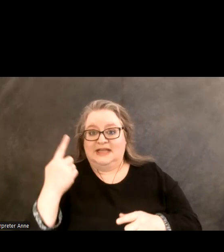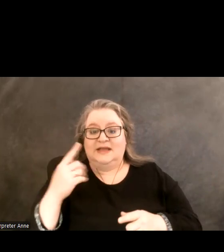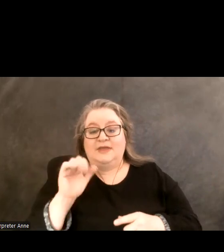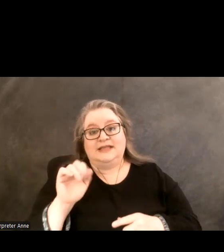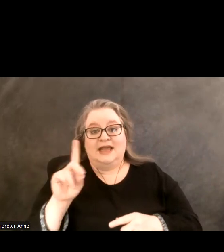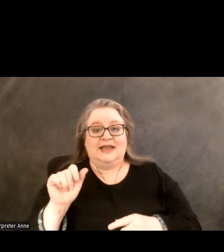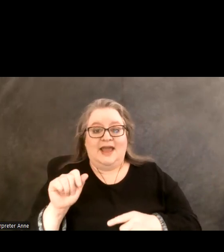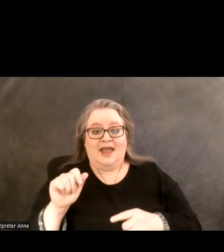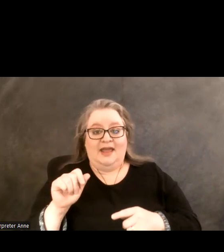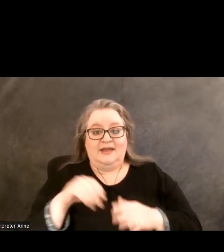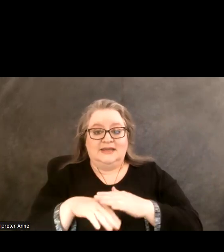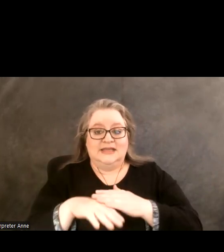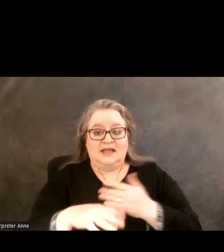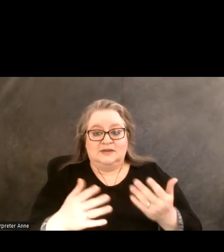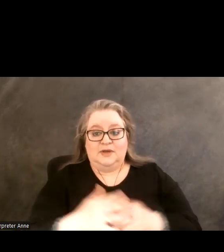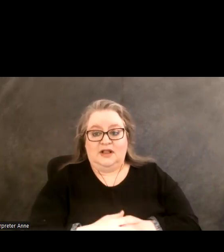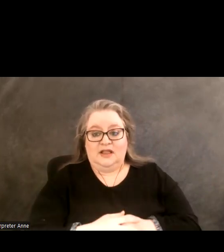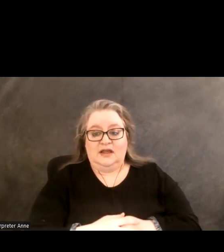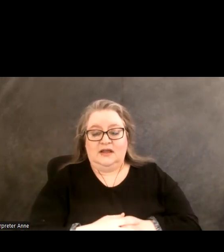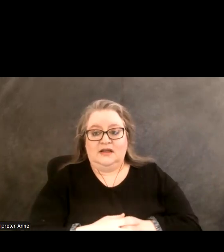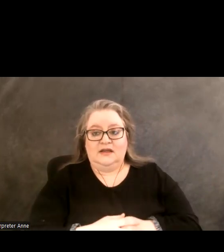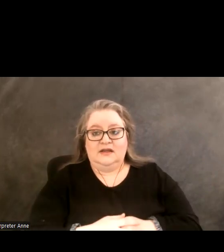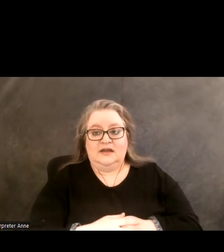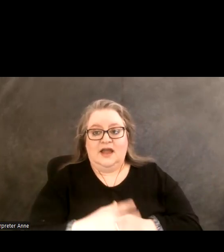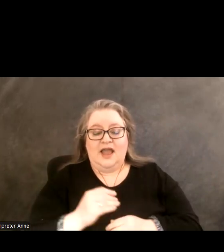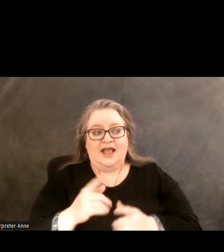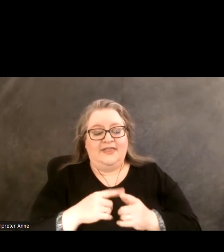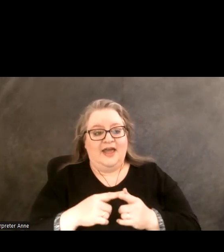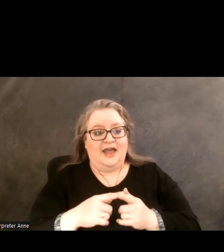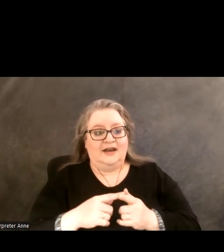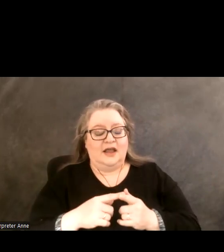accessible. And then, shoot, I really